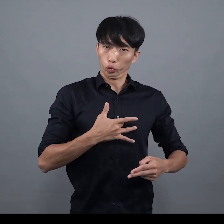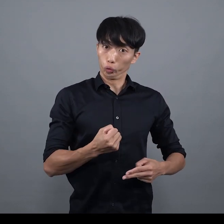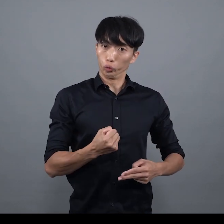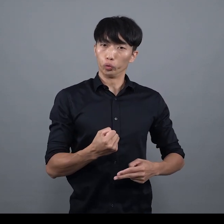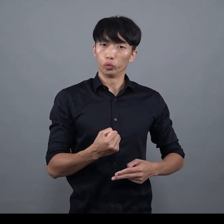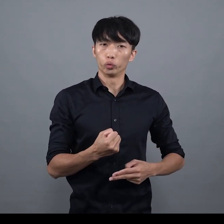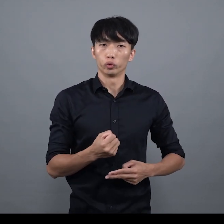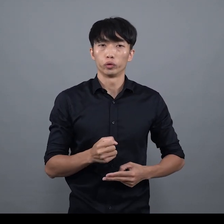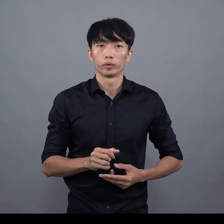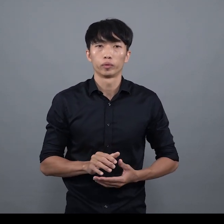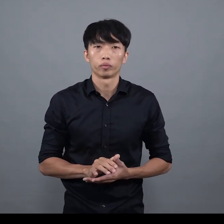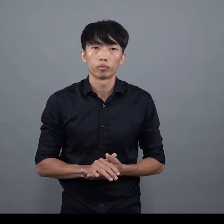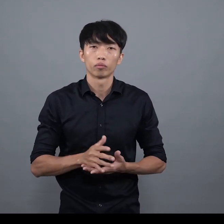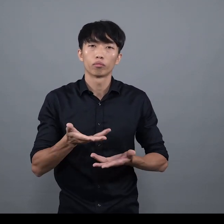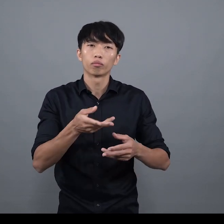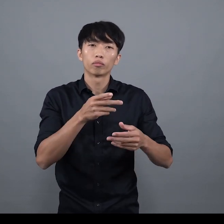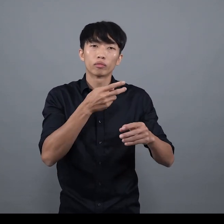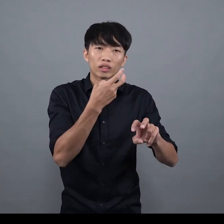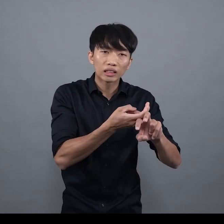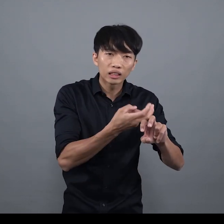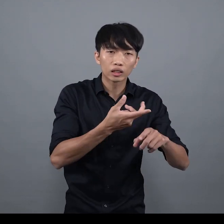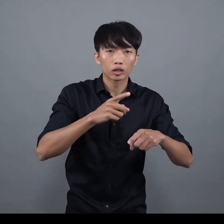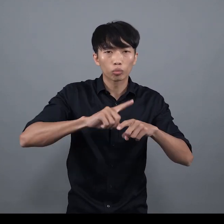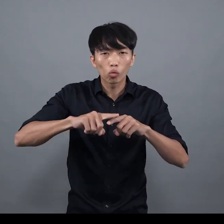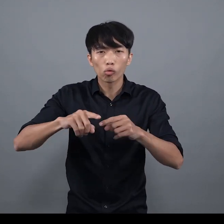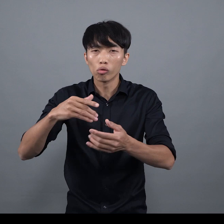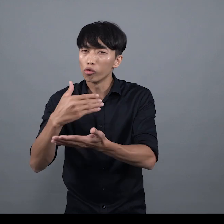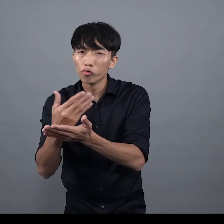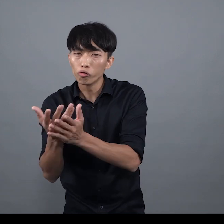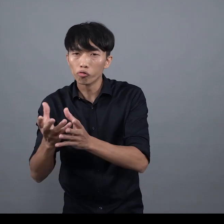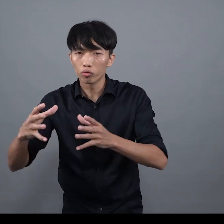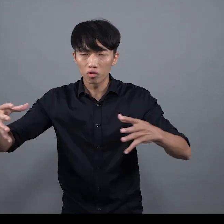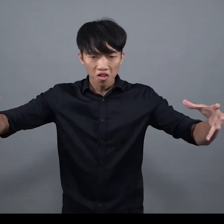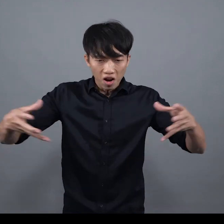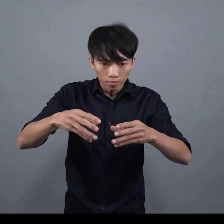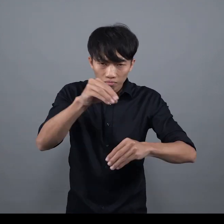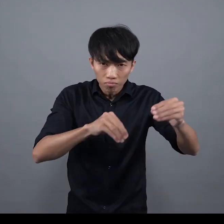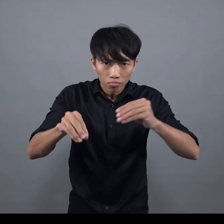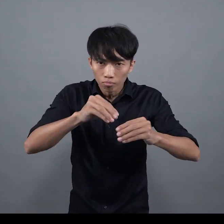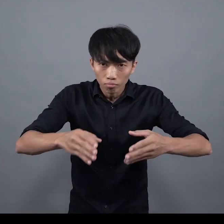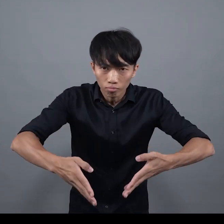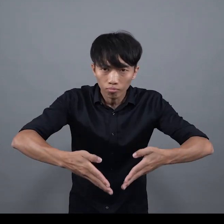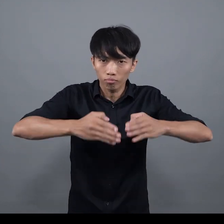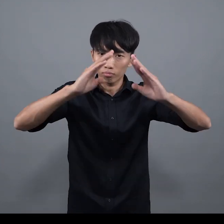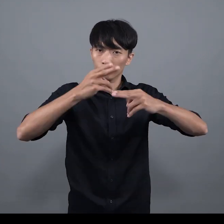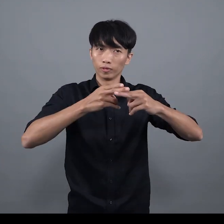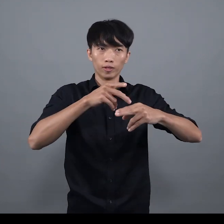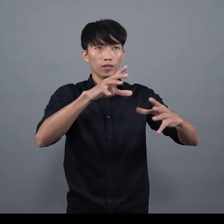Kiyotomo is more subdued He’s using stone and wood and more natural material